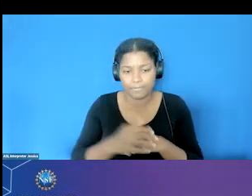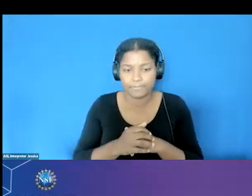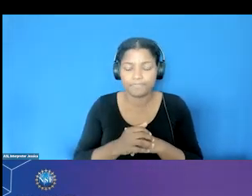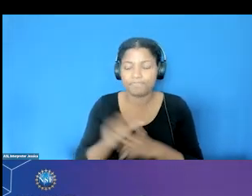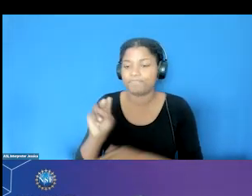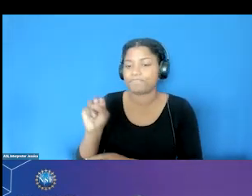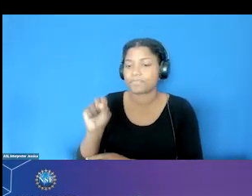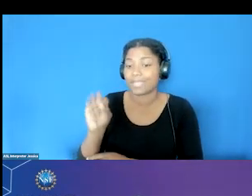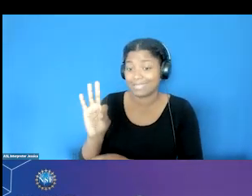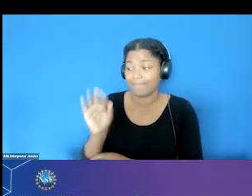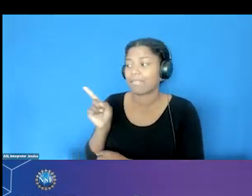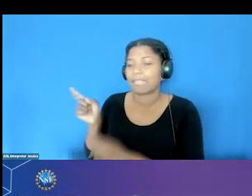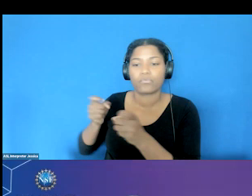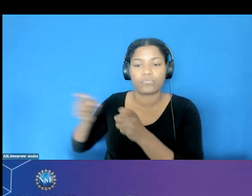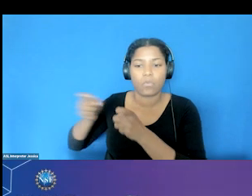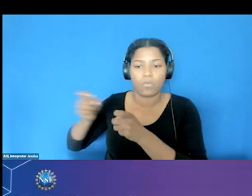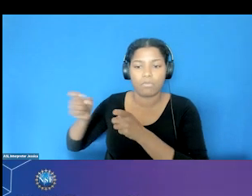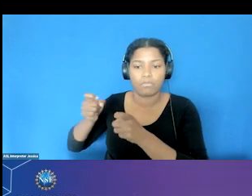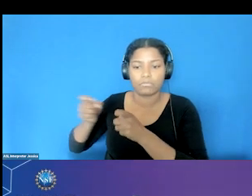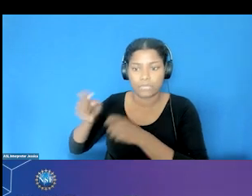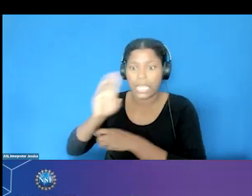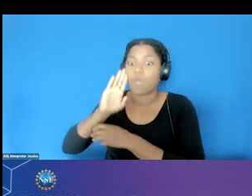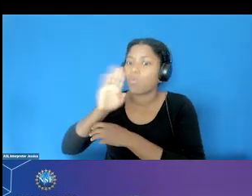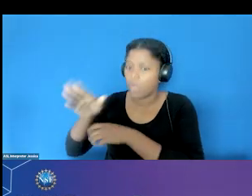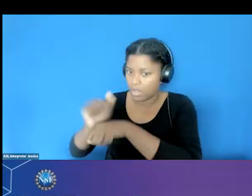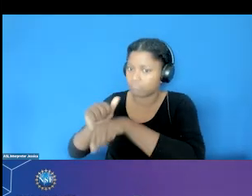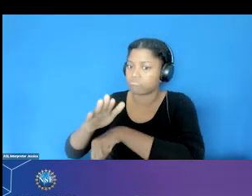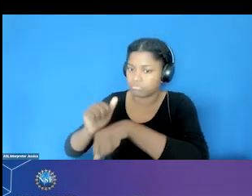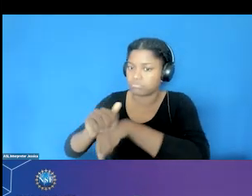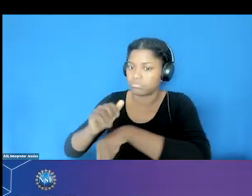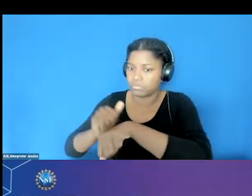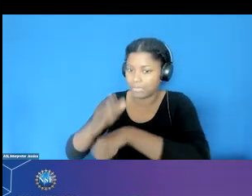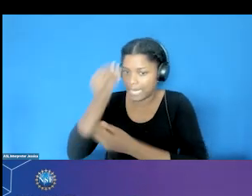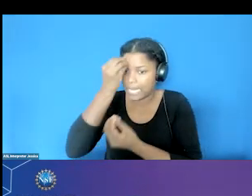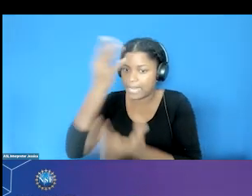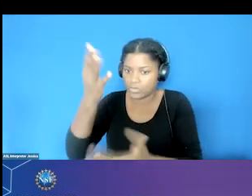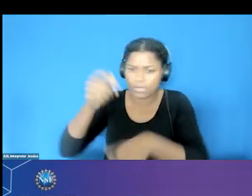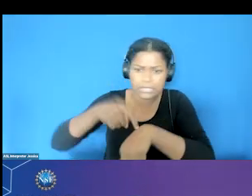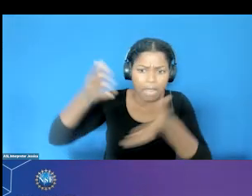NSF controls this, and we will send out notifications to the SRO,